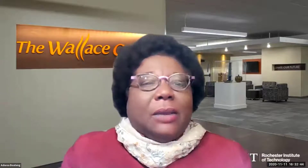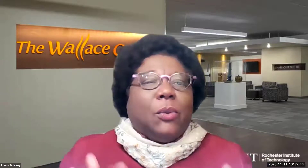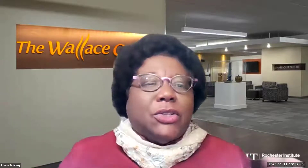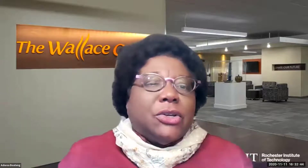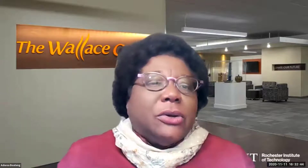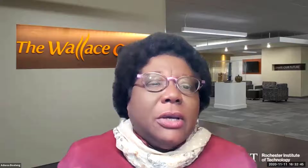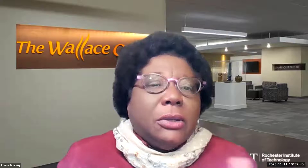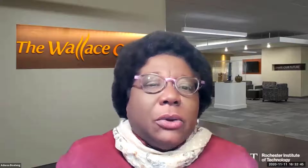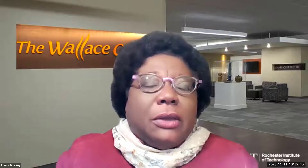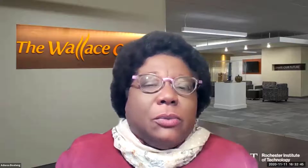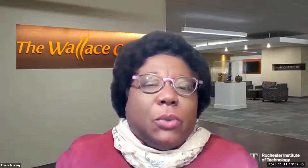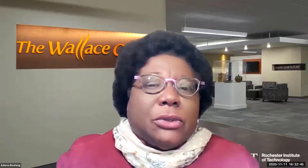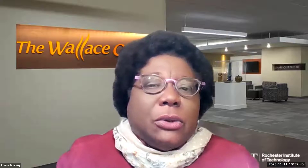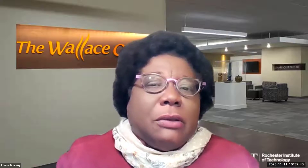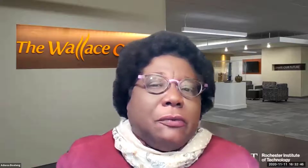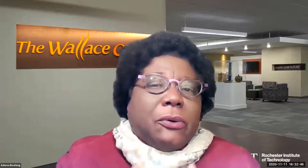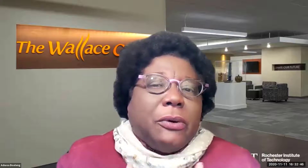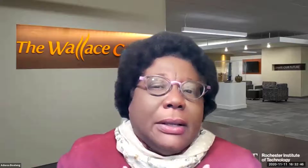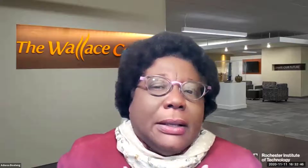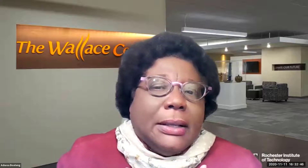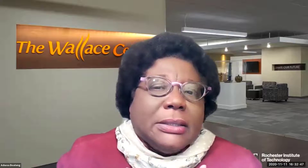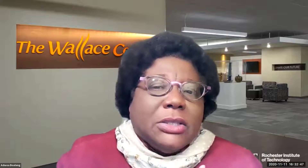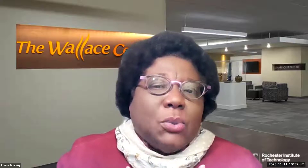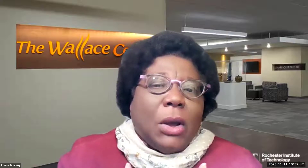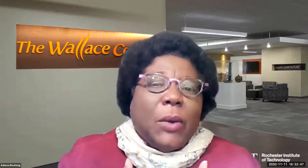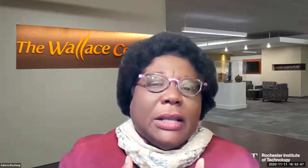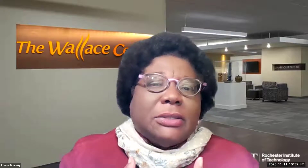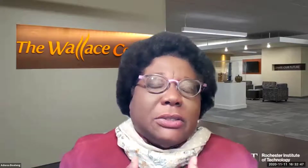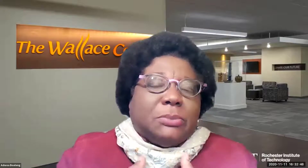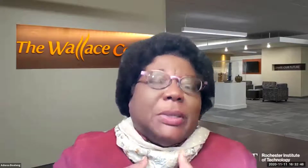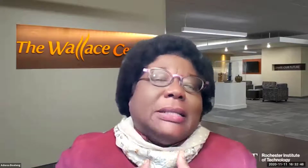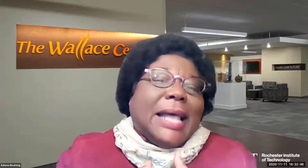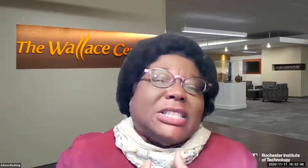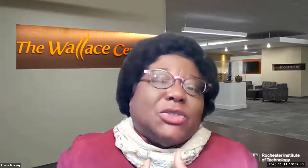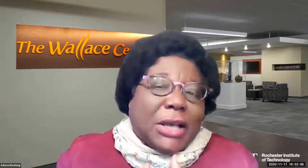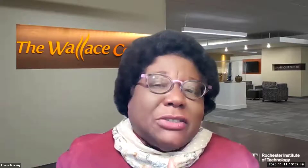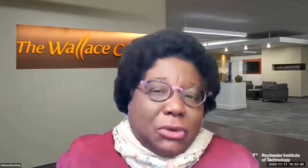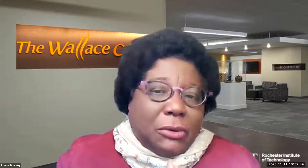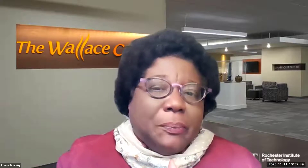looking at what you're looking for. So it's one way to to be less stressful.